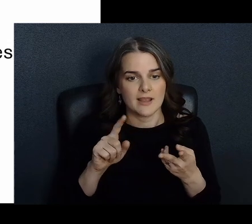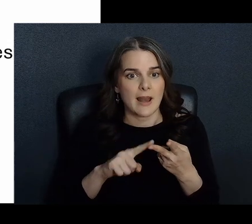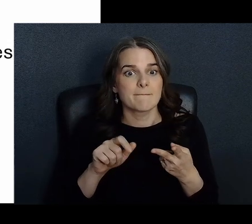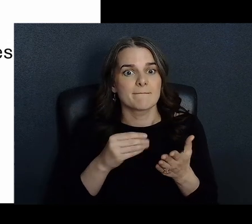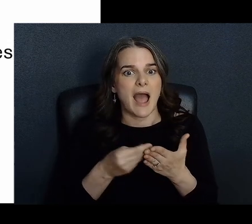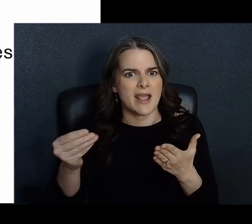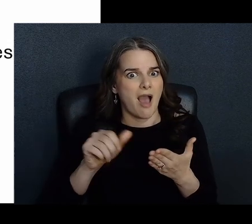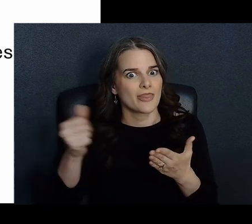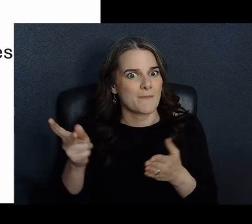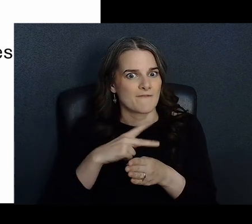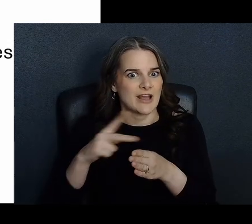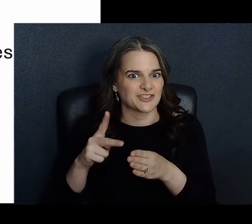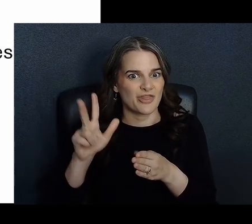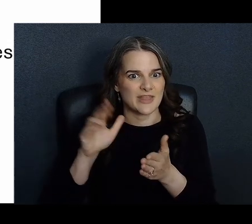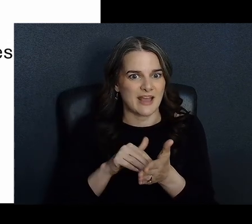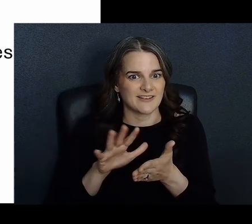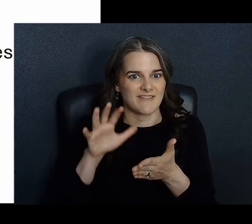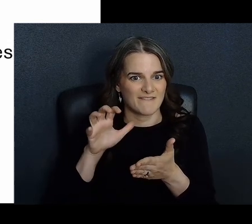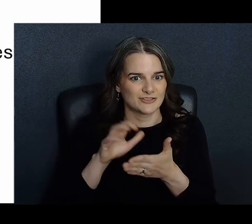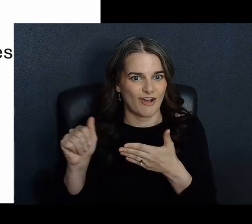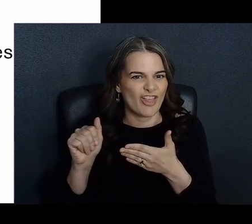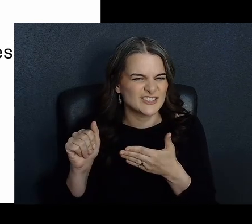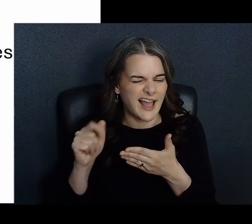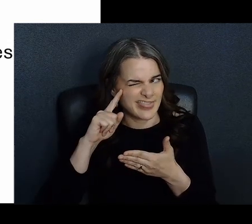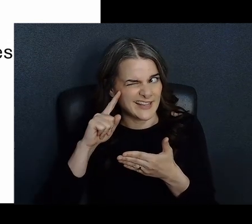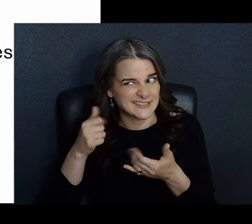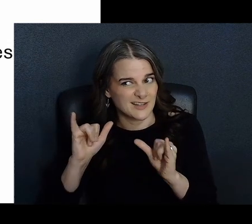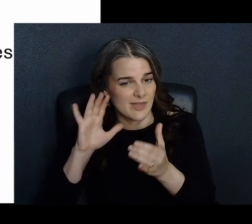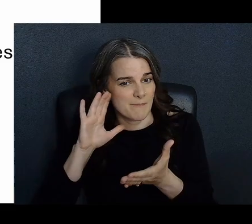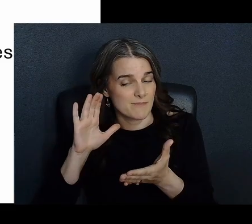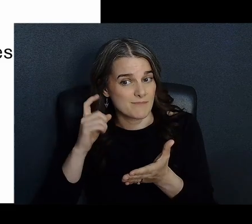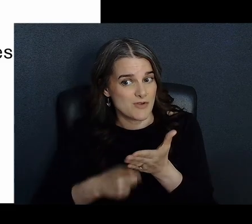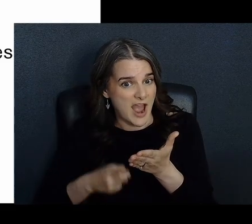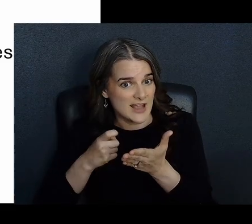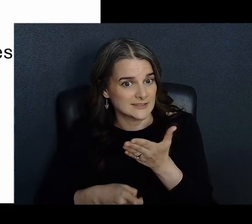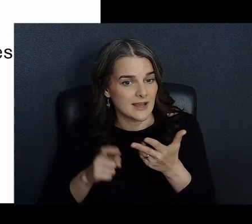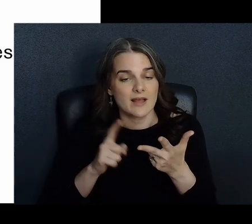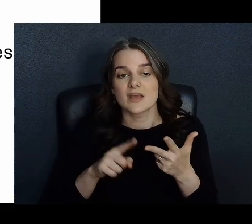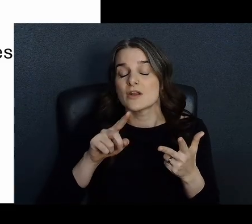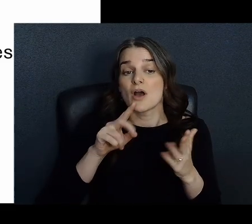I believe that's still a price. They also have just a read version, which will only take a picture and read it back to you.